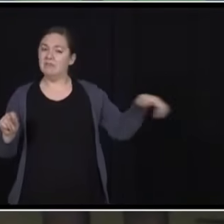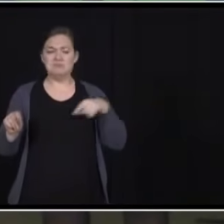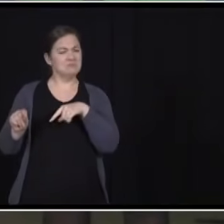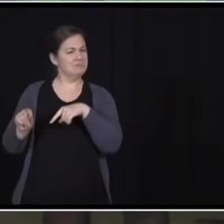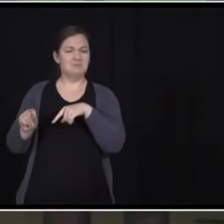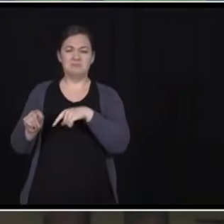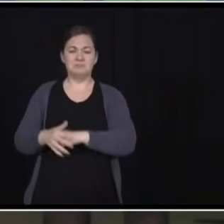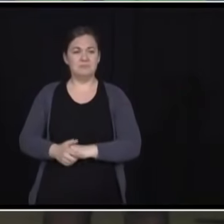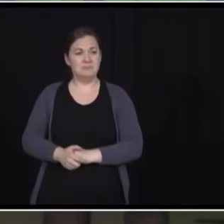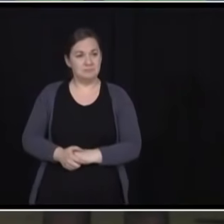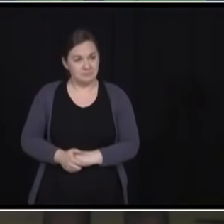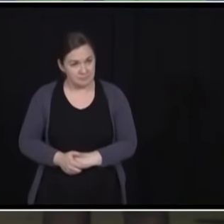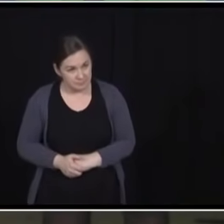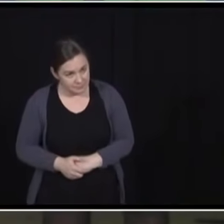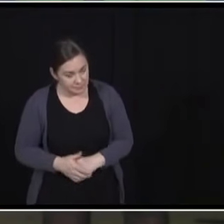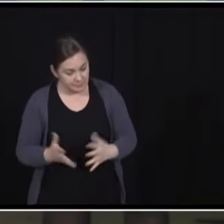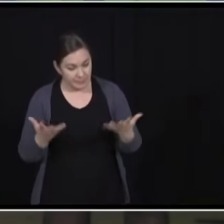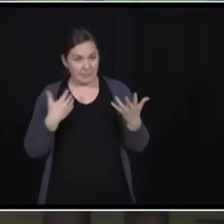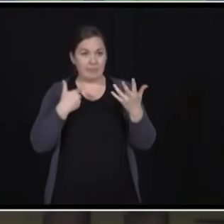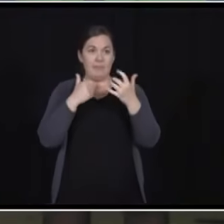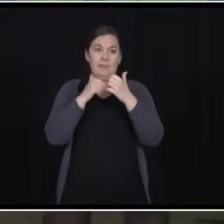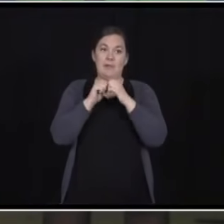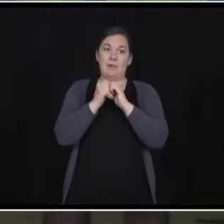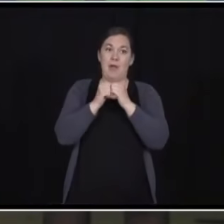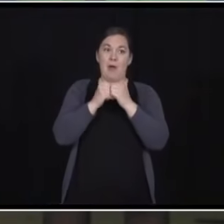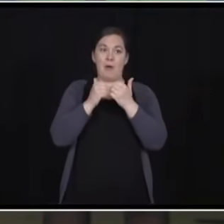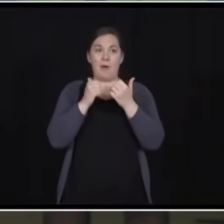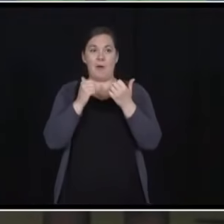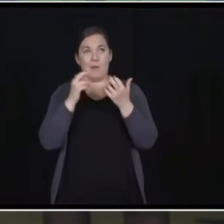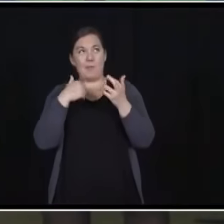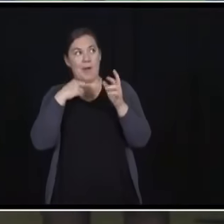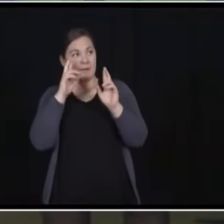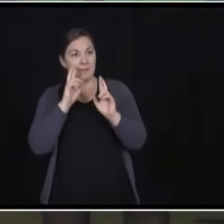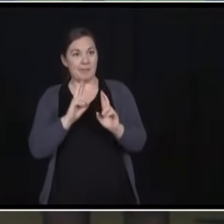and correct me if I am wrong, crazy levels of to normal. Thank you.